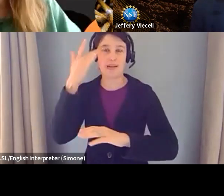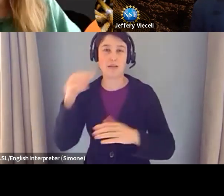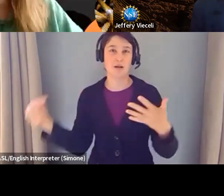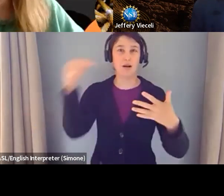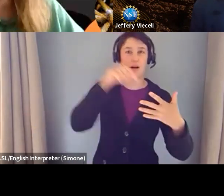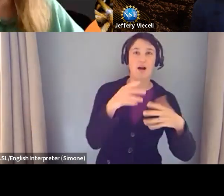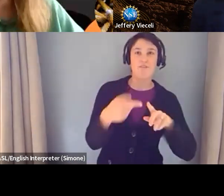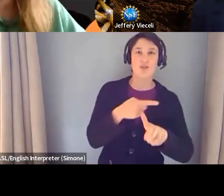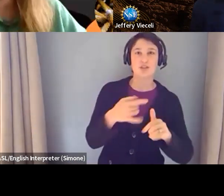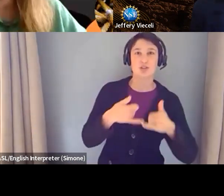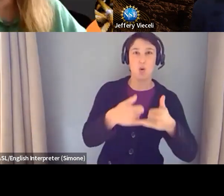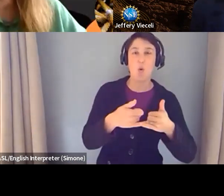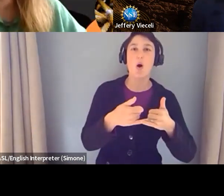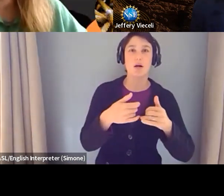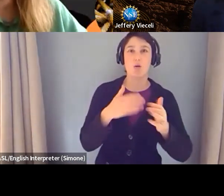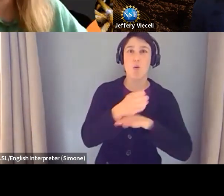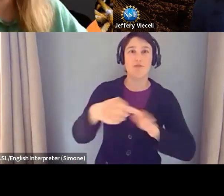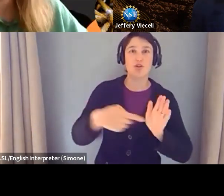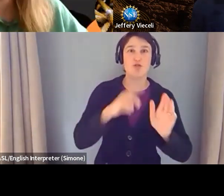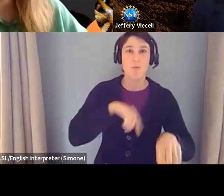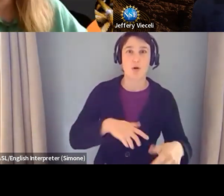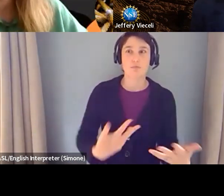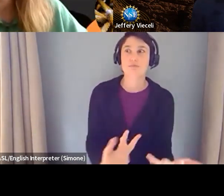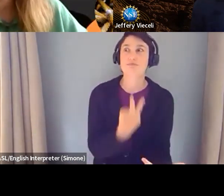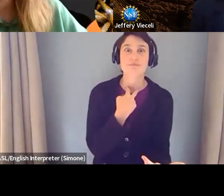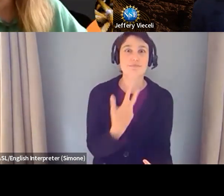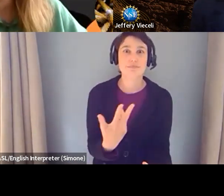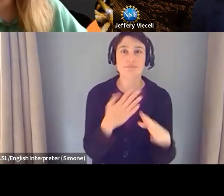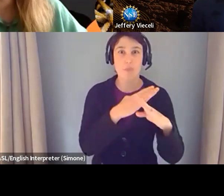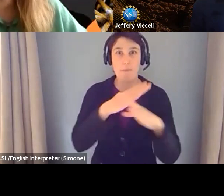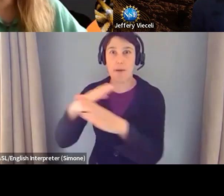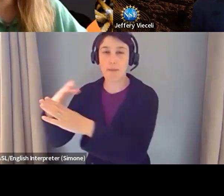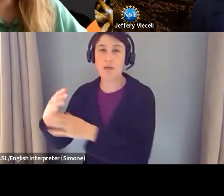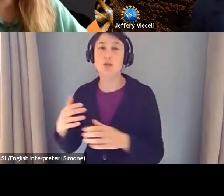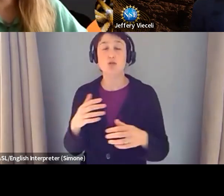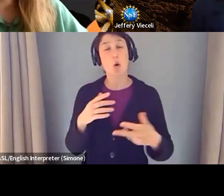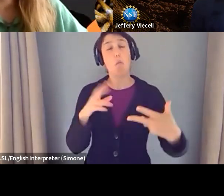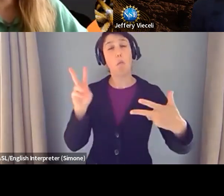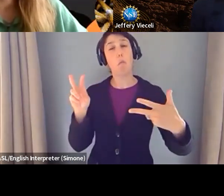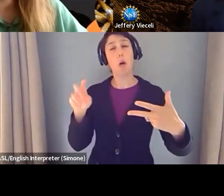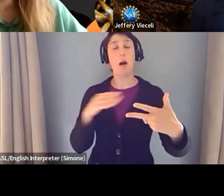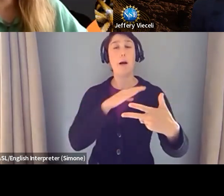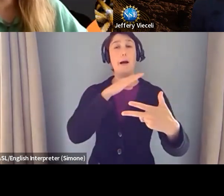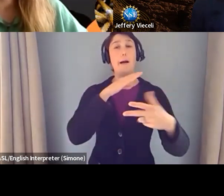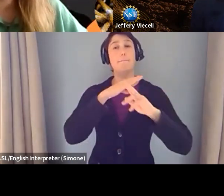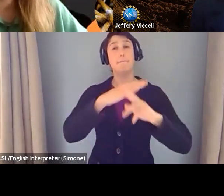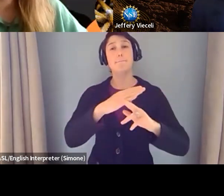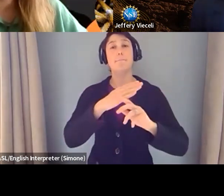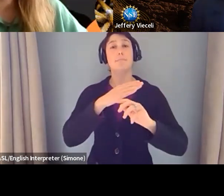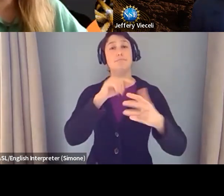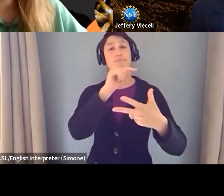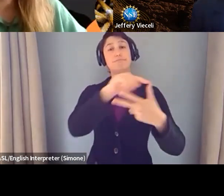So it is mainly those three people, but it can affect other awards, and that is why it is